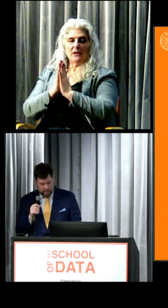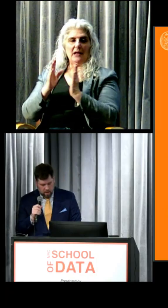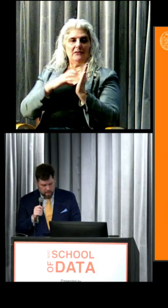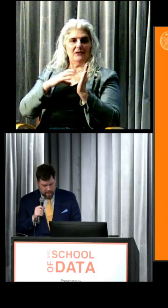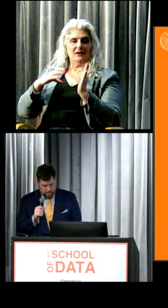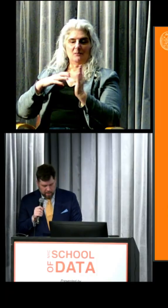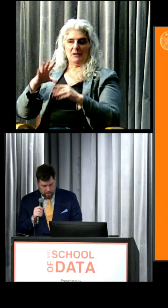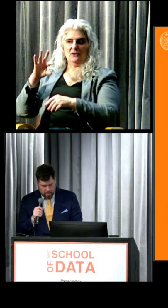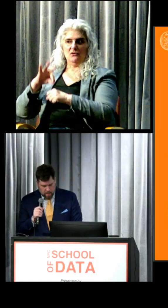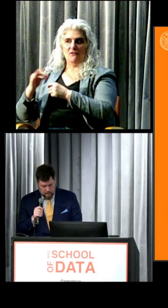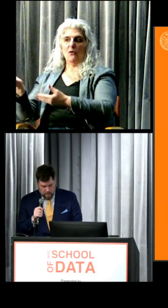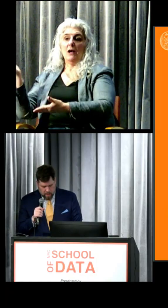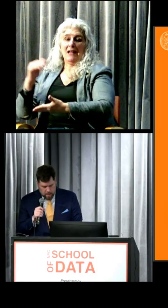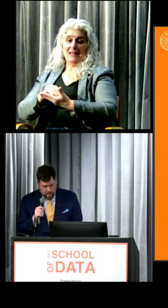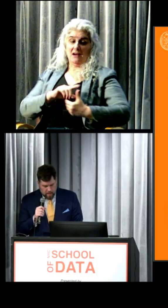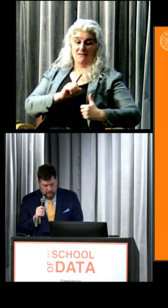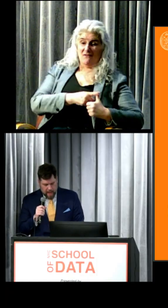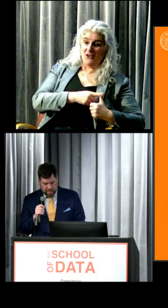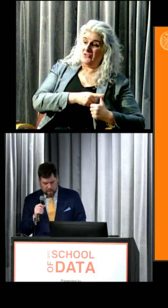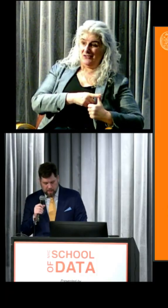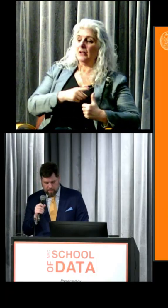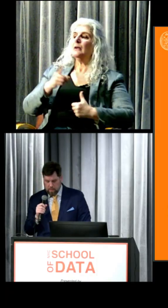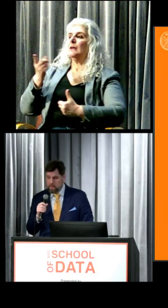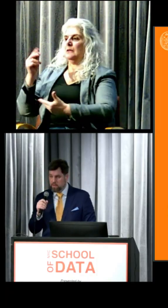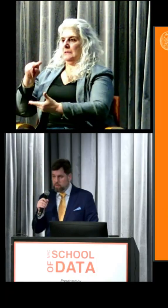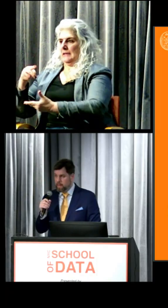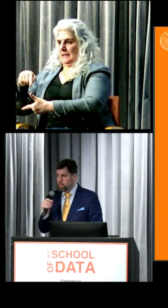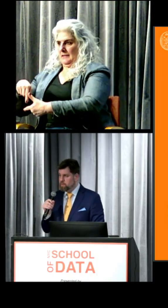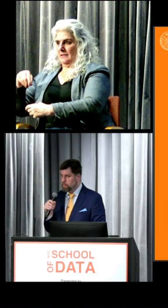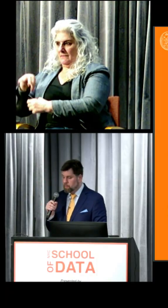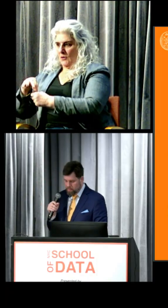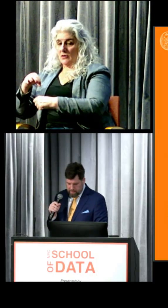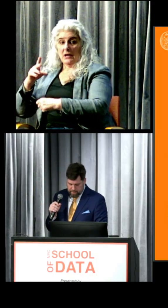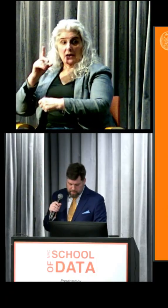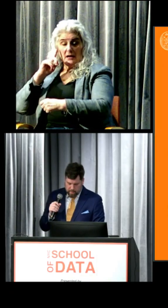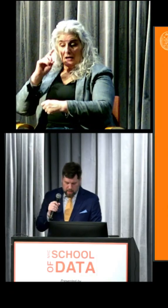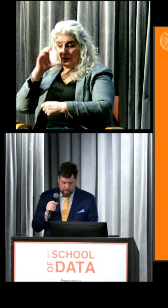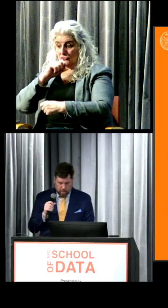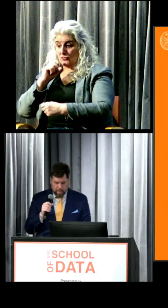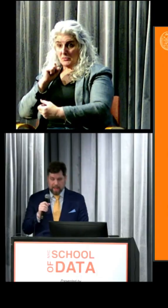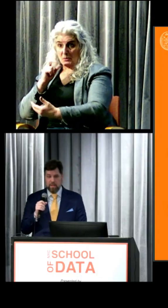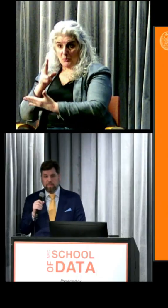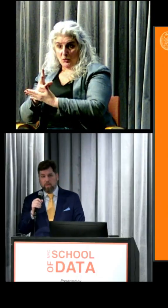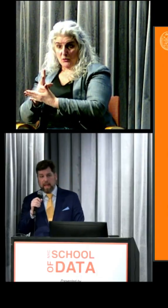So in the design world, the hardest piece of feedback is that it's something educational, that they call it cool.